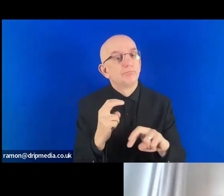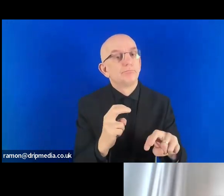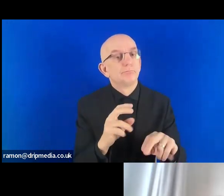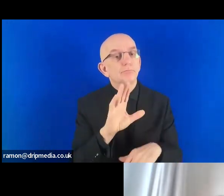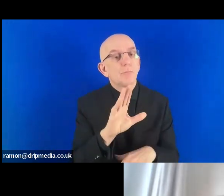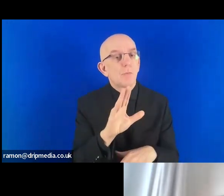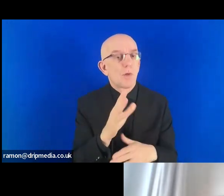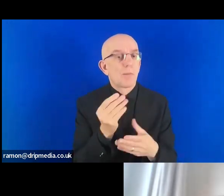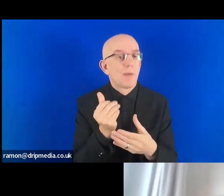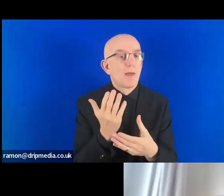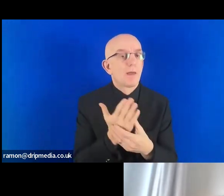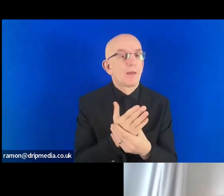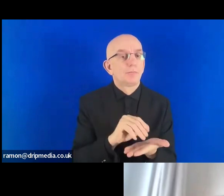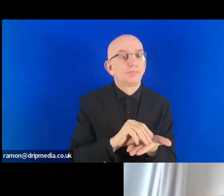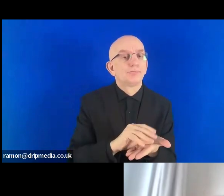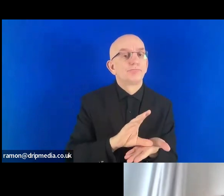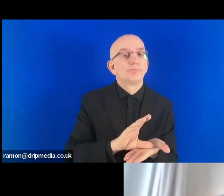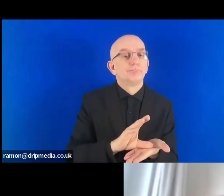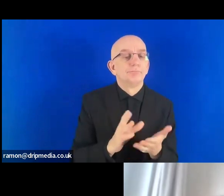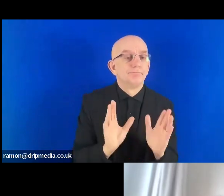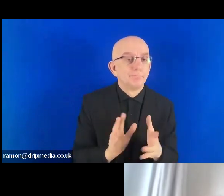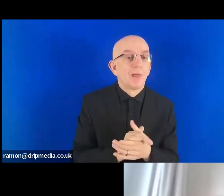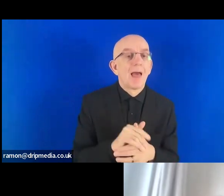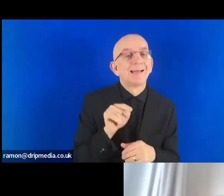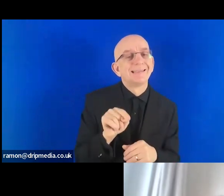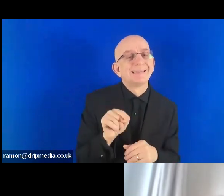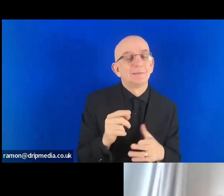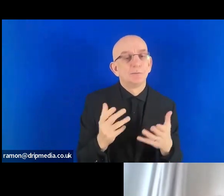So, we've come up with this is the best way that we can support